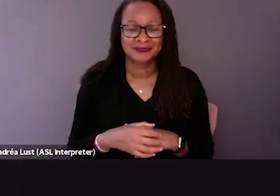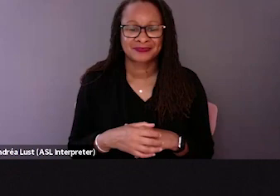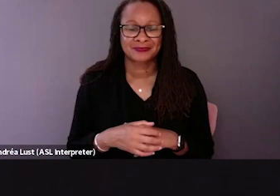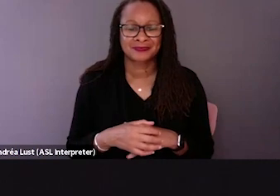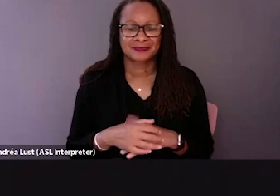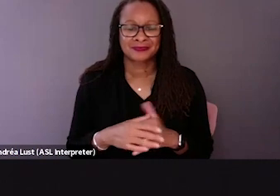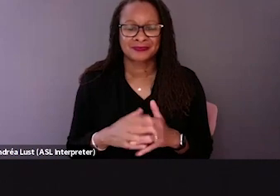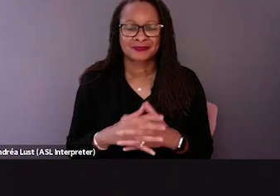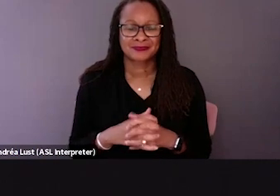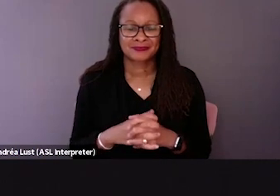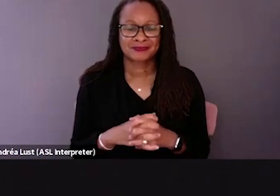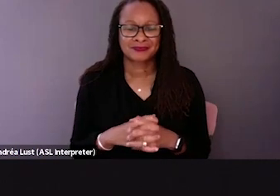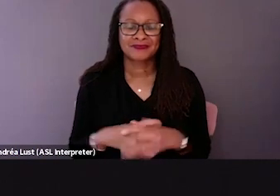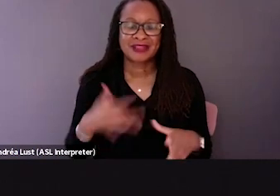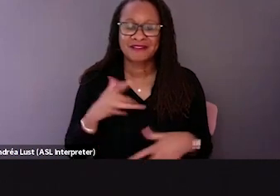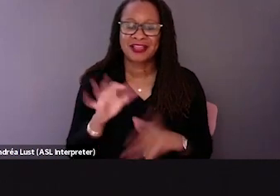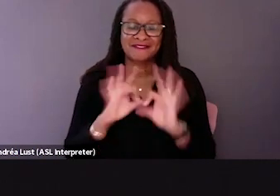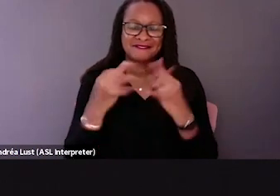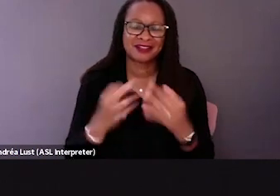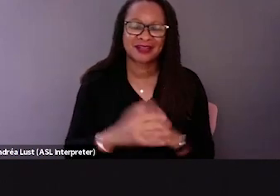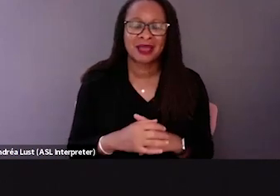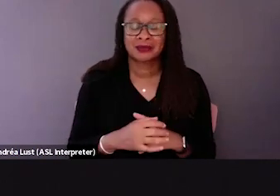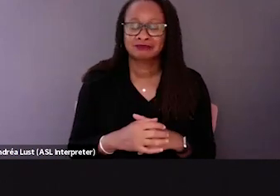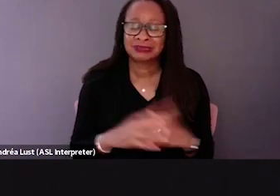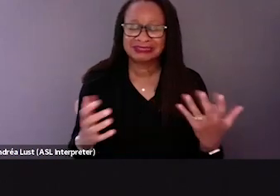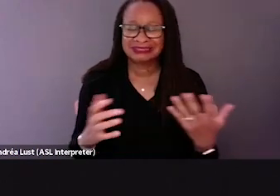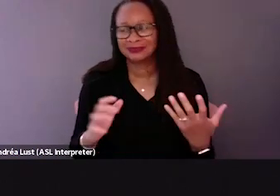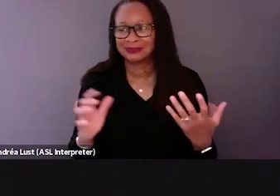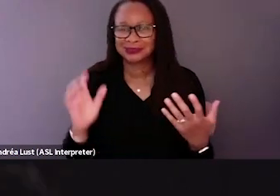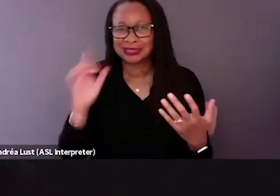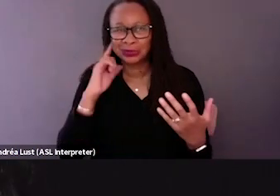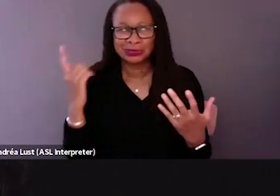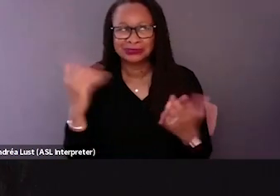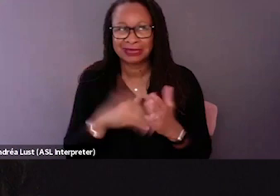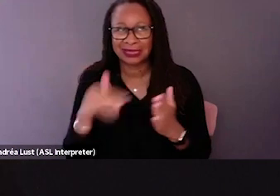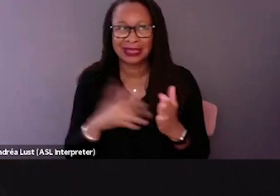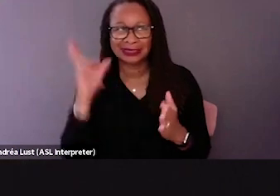I wanna say it felt like family, but it's so cliche, but it did it. And I think that's one of the things we love